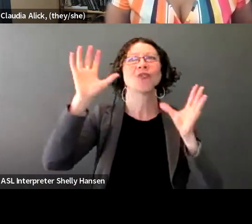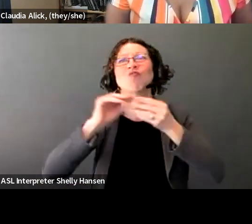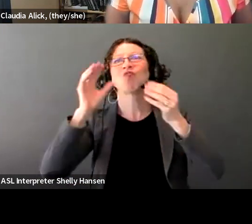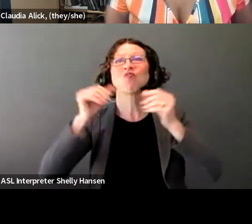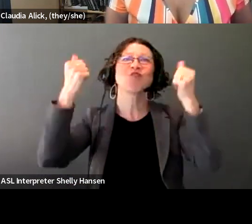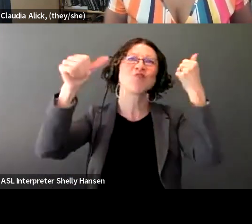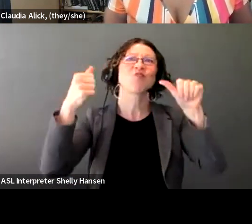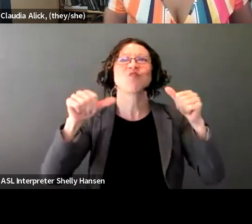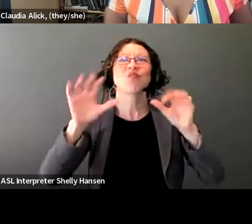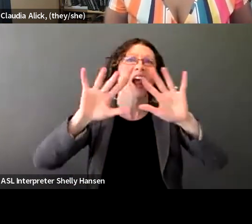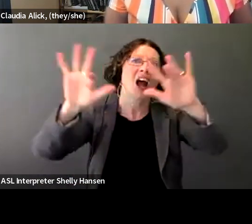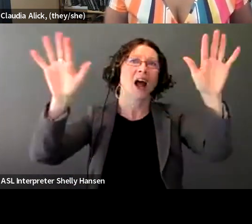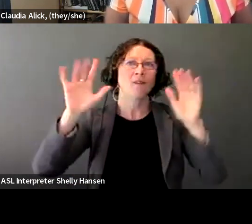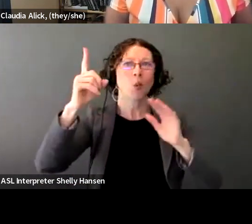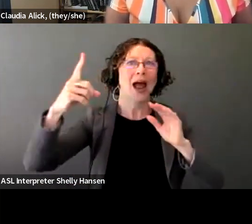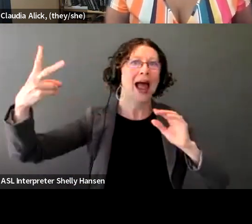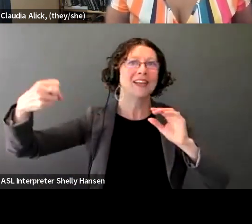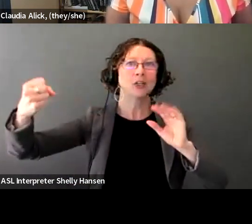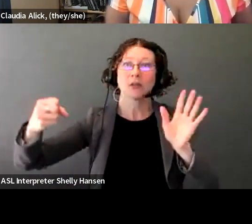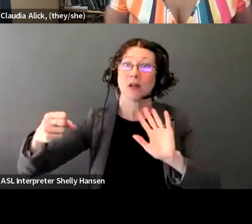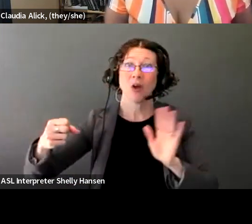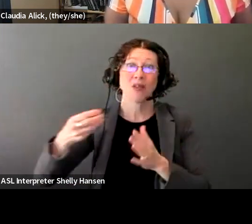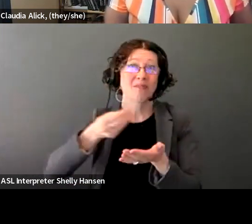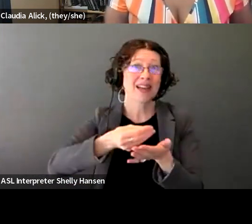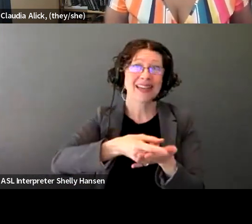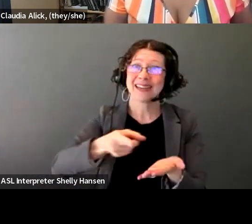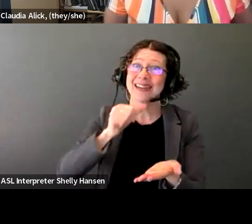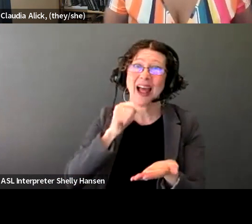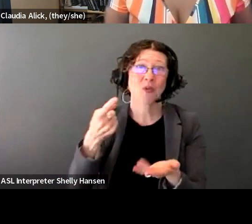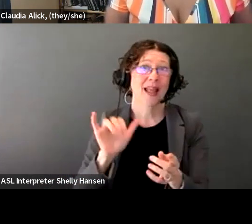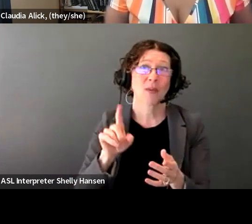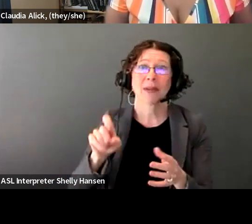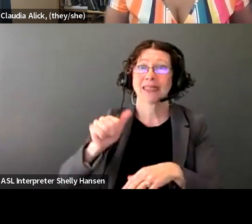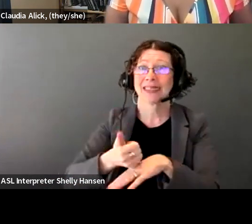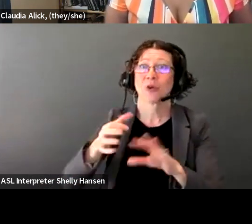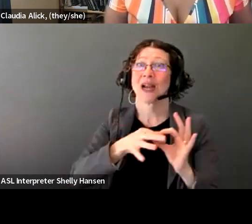It doesn't work like that. They need to create relationships and work with us over time.